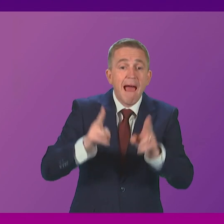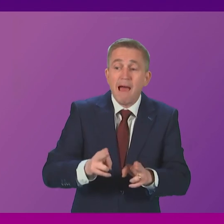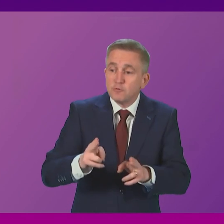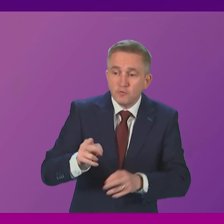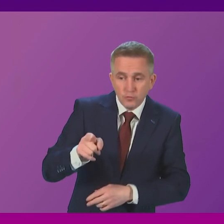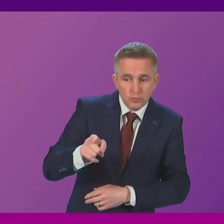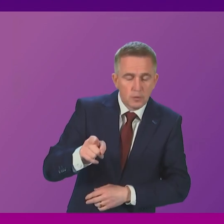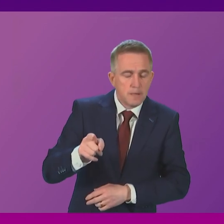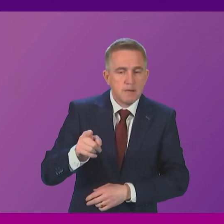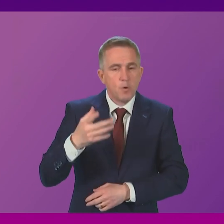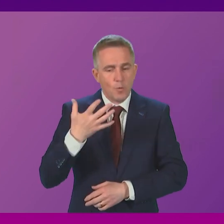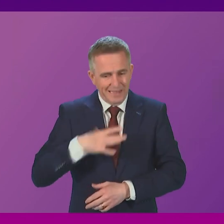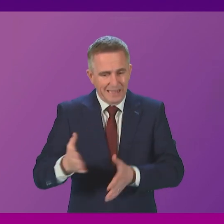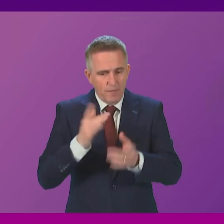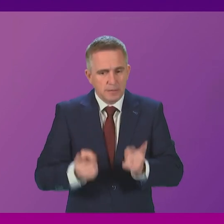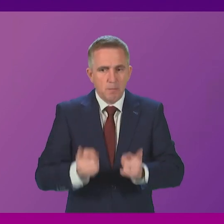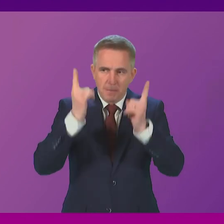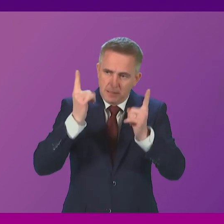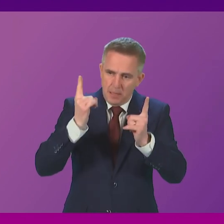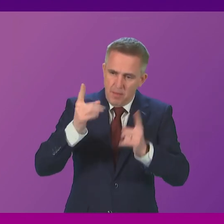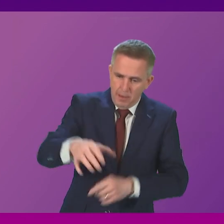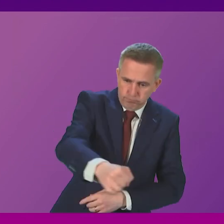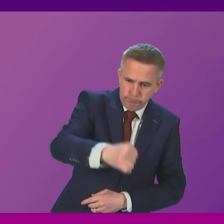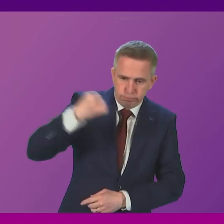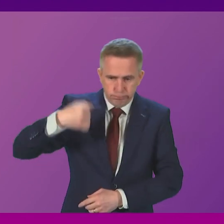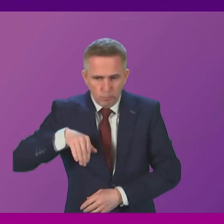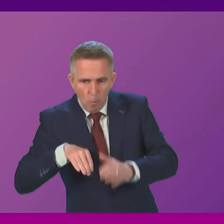a First Minister who does not have the distraction of a broken political party behind them and